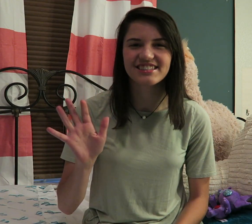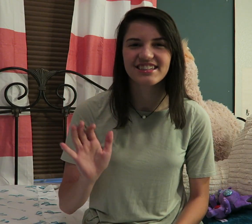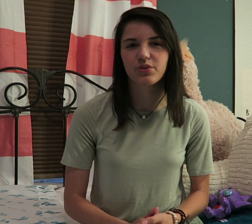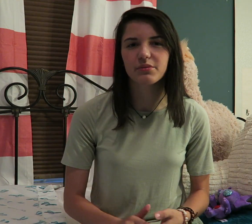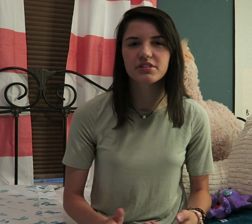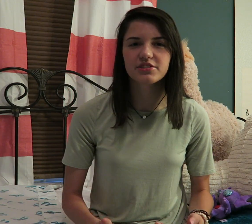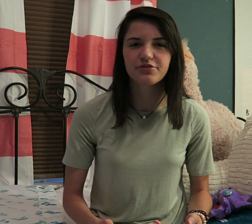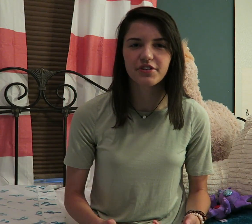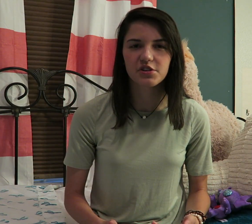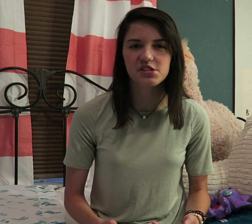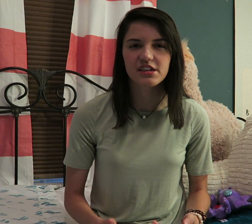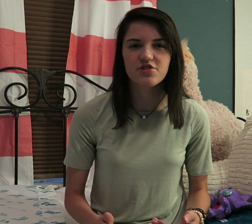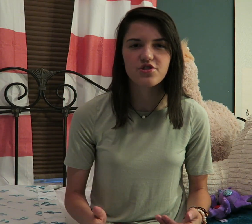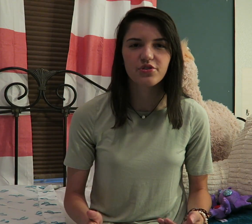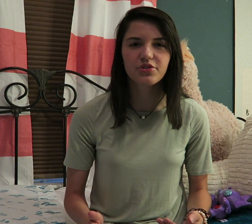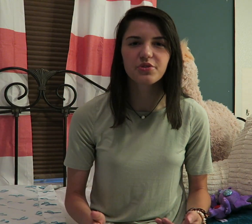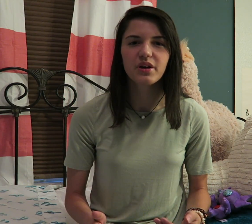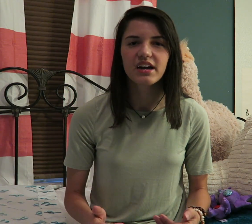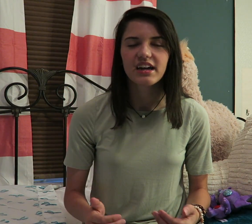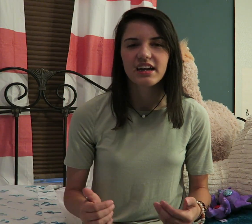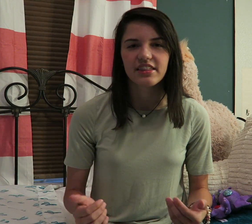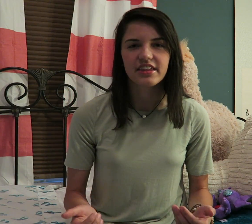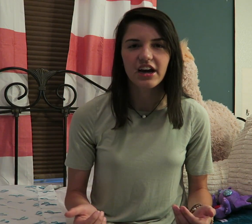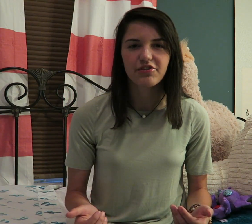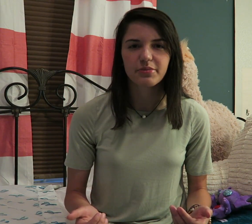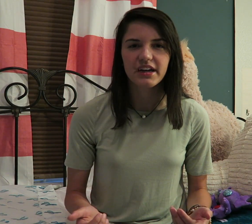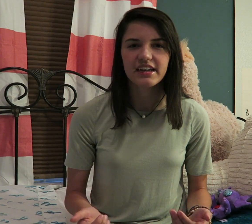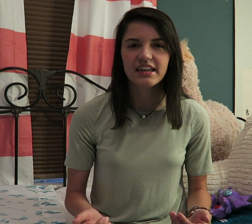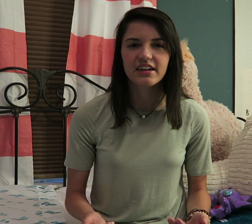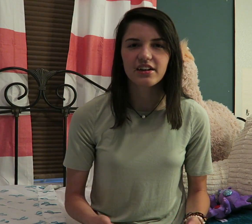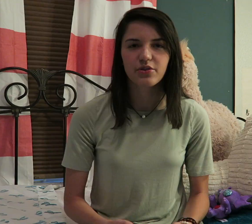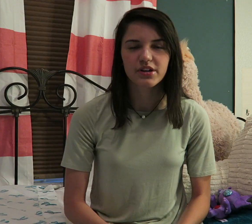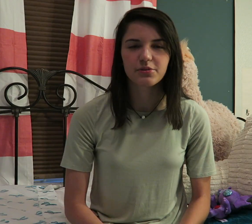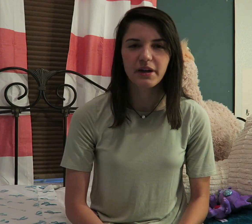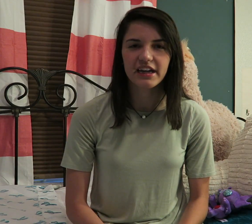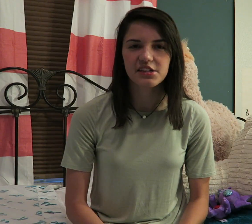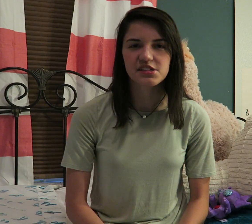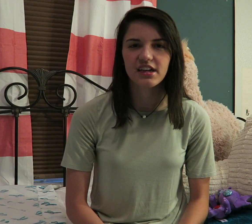What I'm gonna do first is show you the alphabet in a quicker pace,